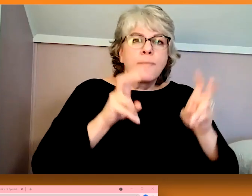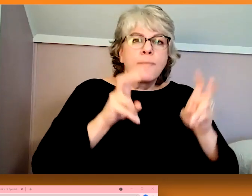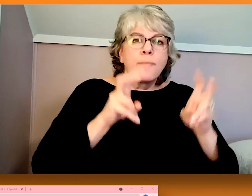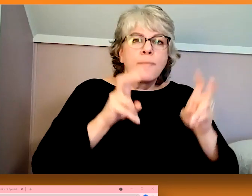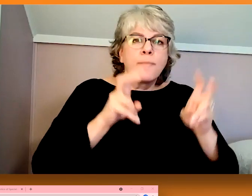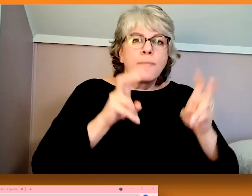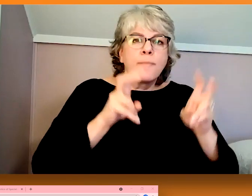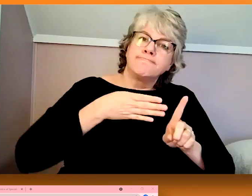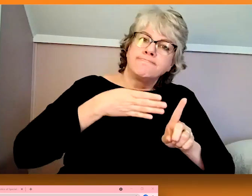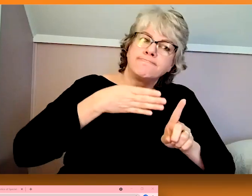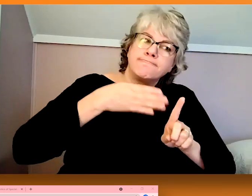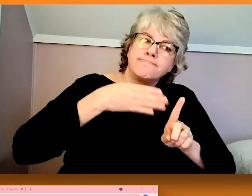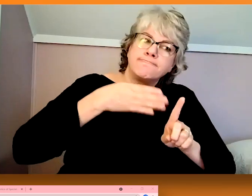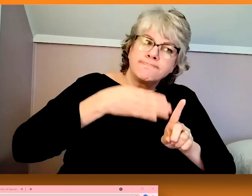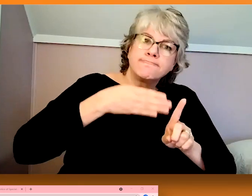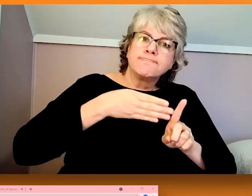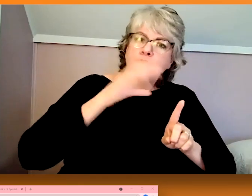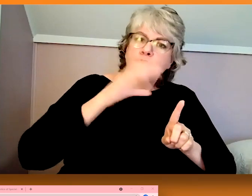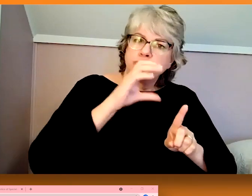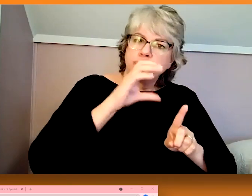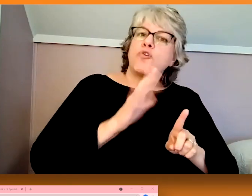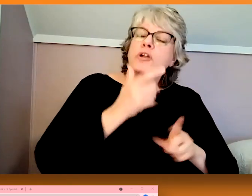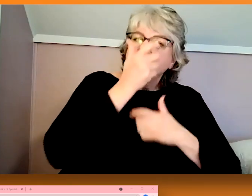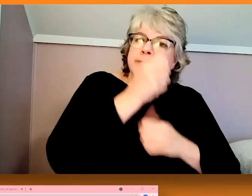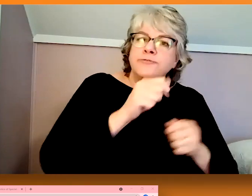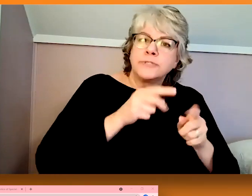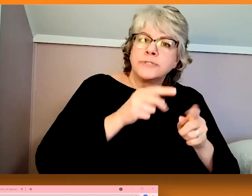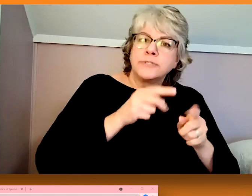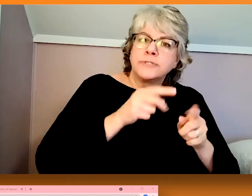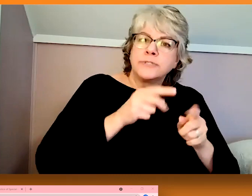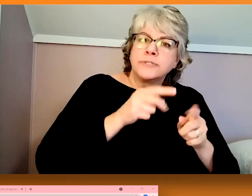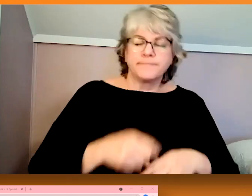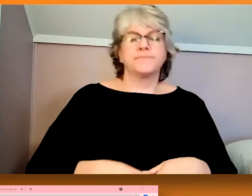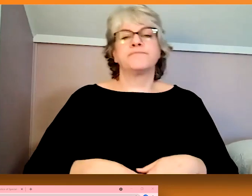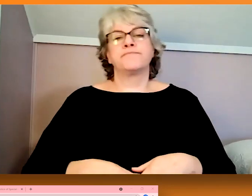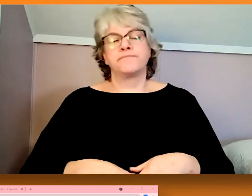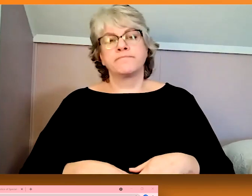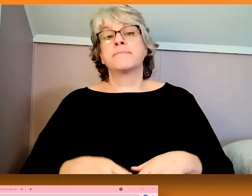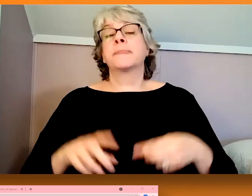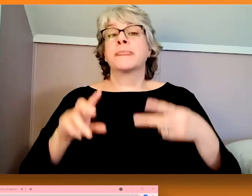that you really care about. The second thing I'll say about that is